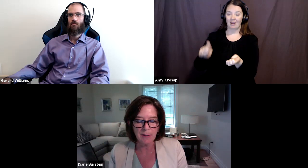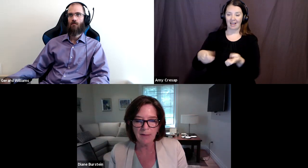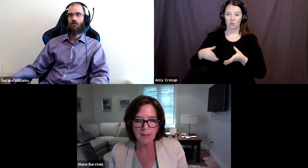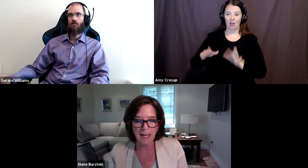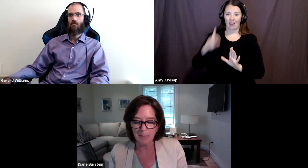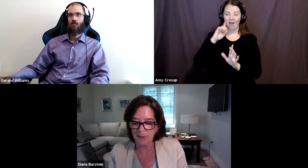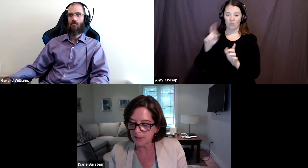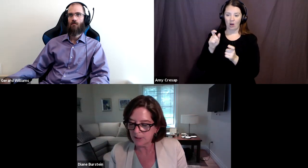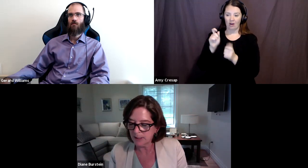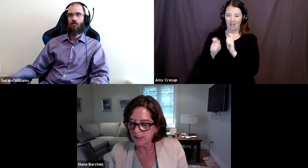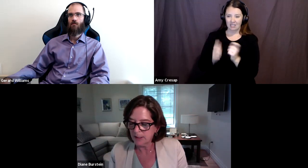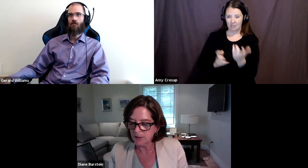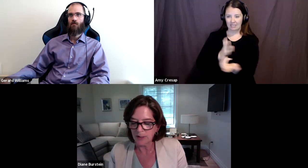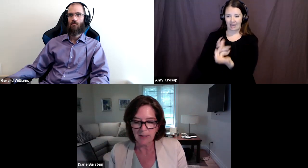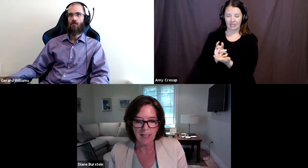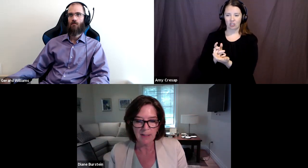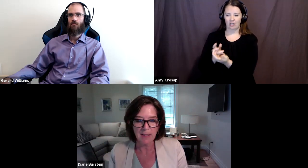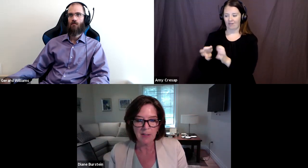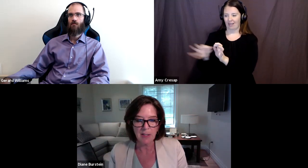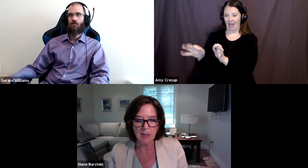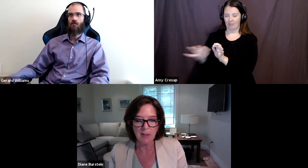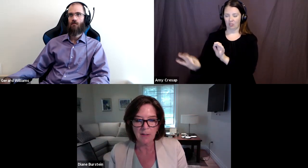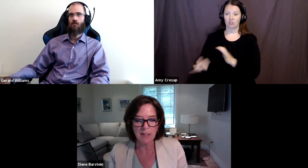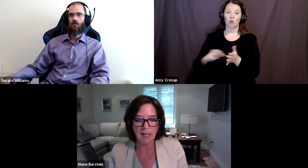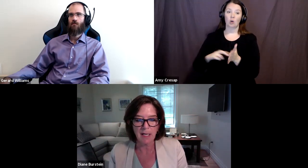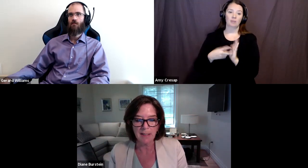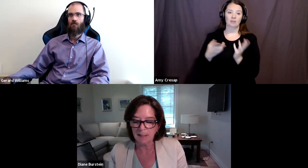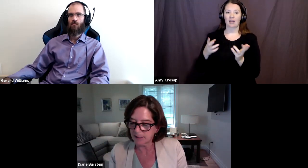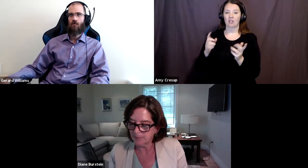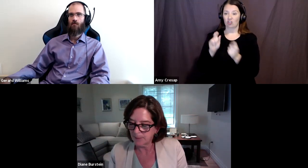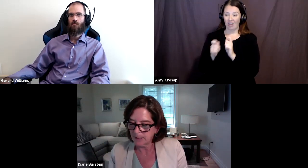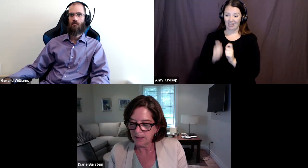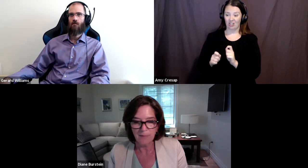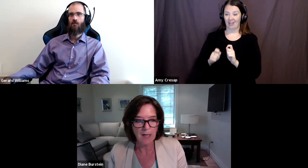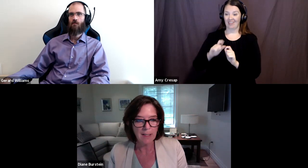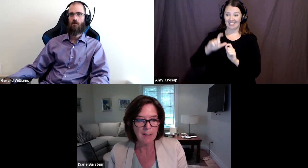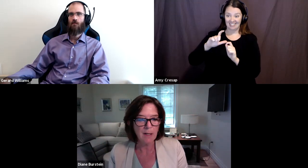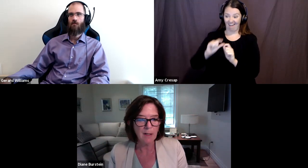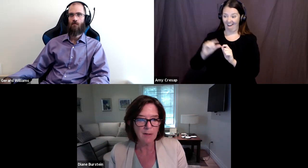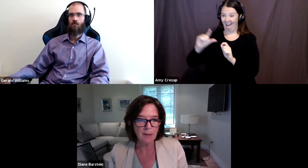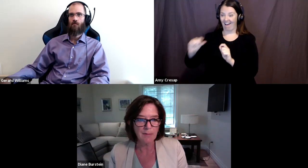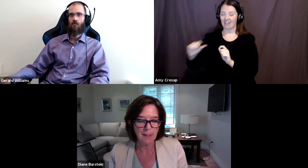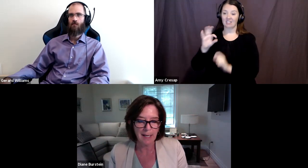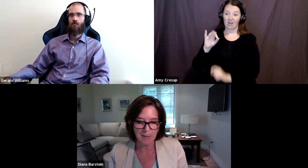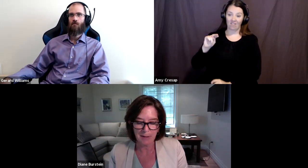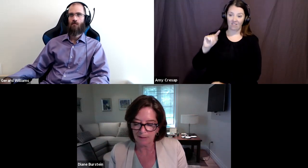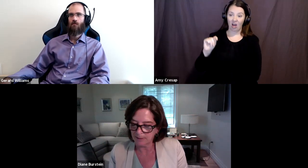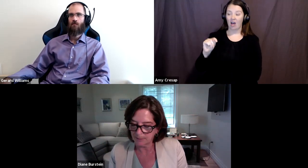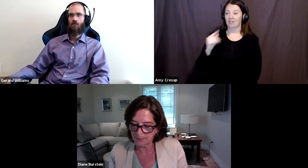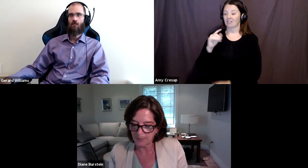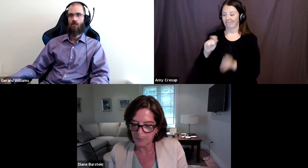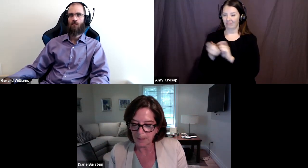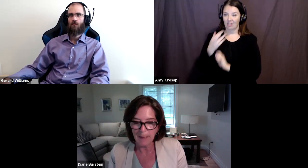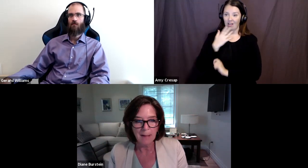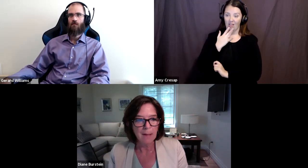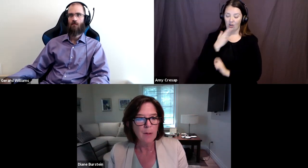of the captions such as changing the size, font and color of the captions.